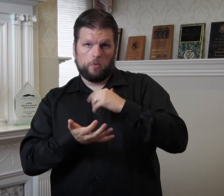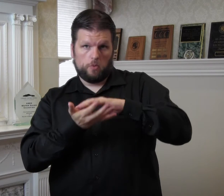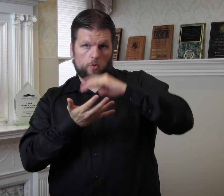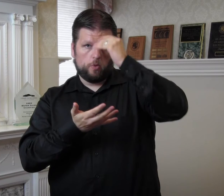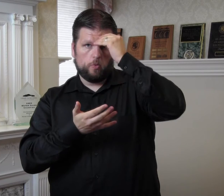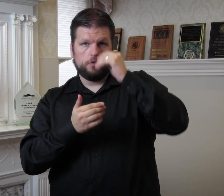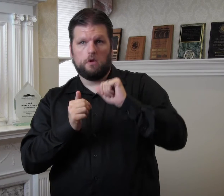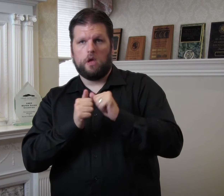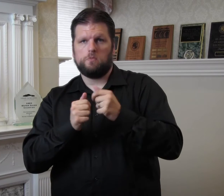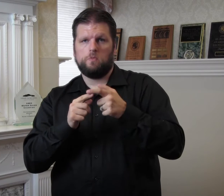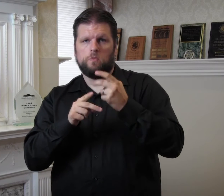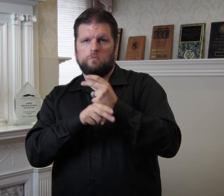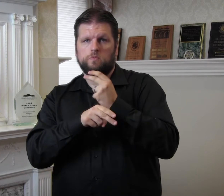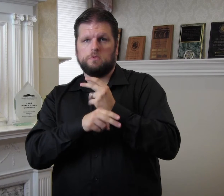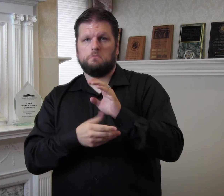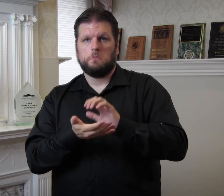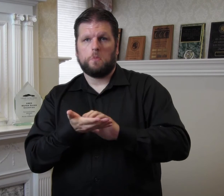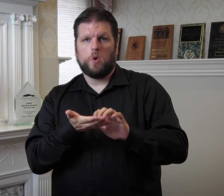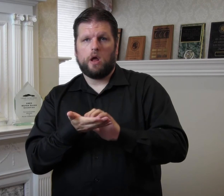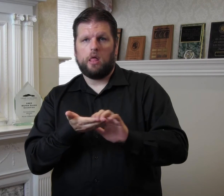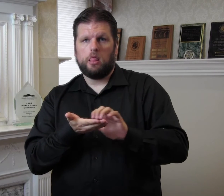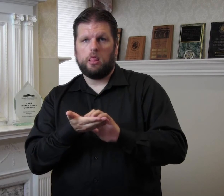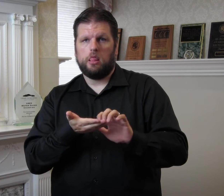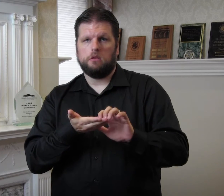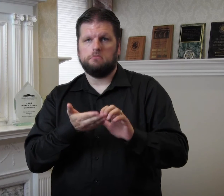Now, I'm learning how to use Braille